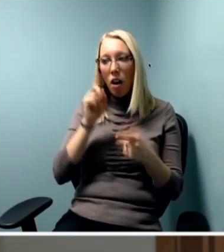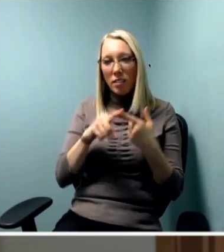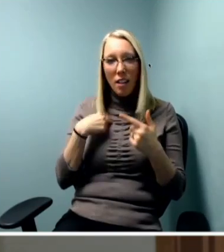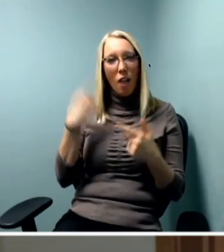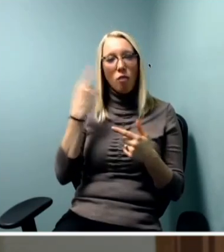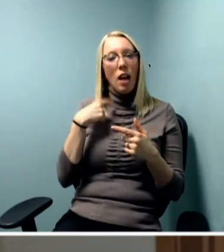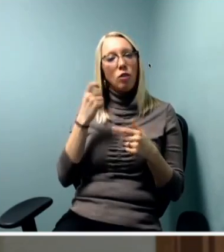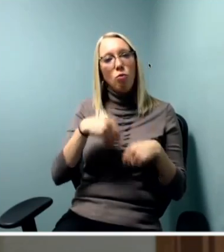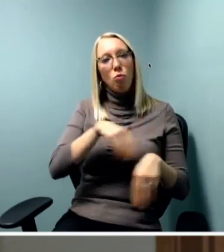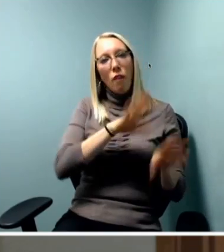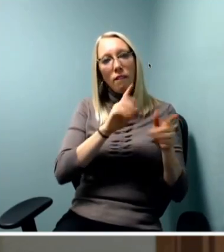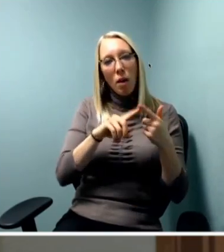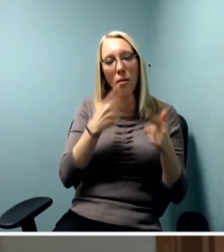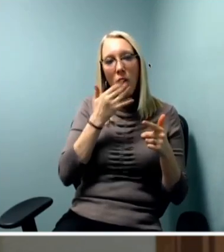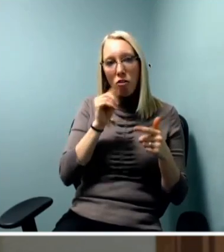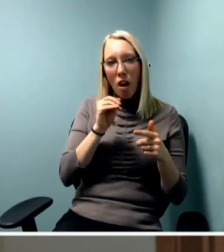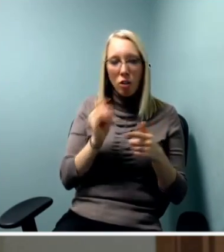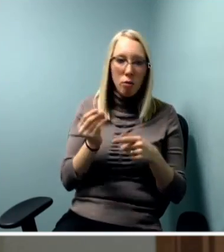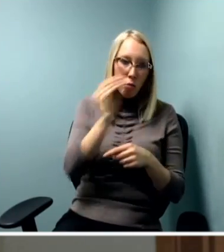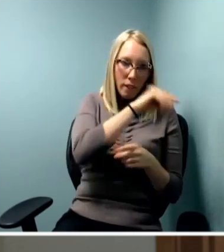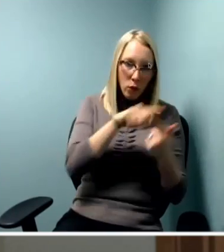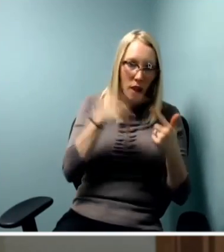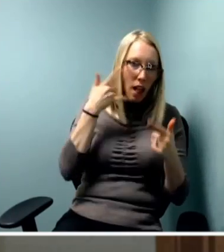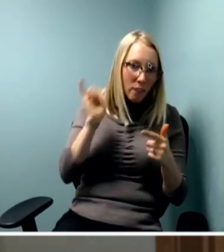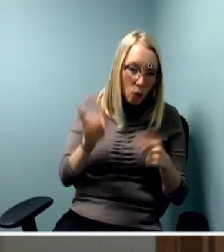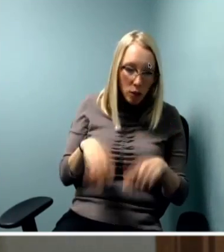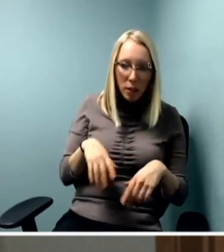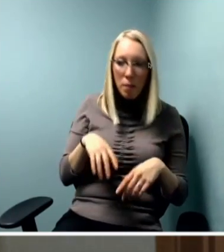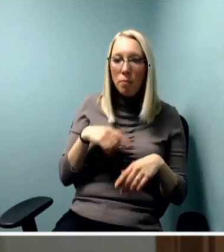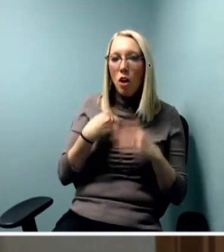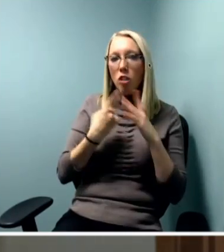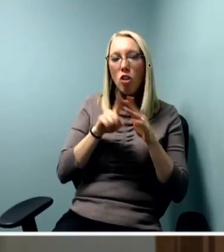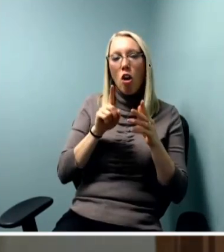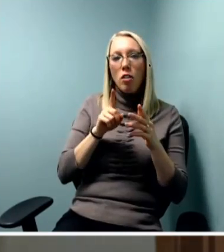and I met somebody and started doing improvisational movement, which changed my life.